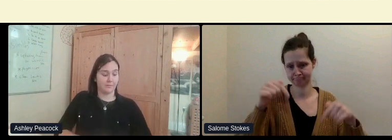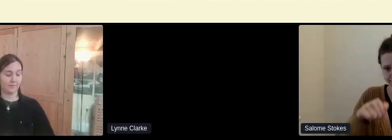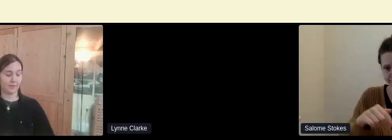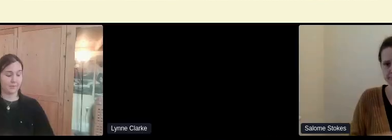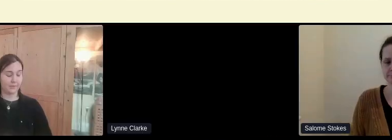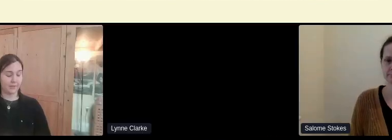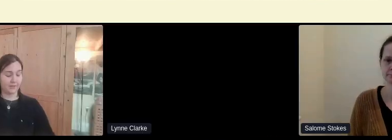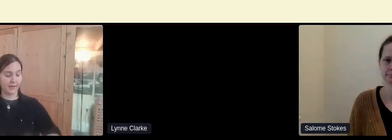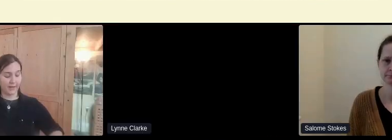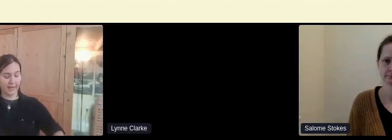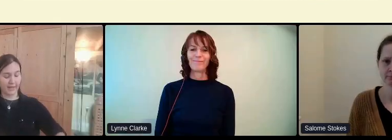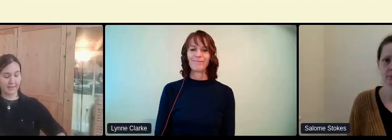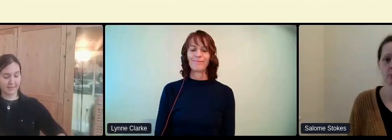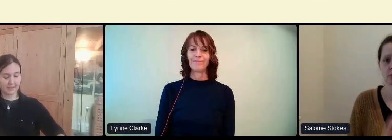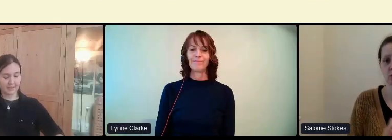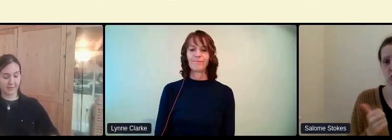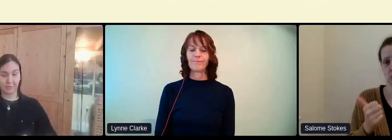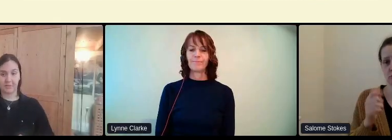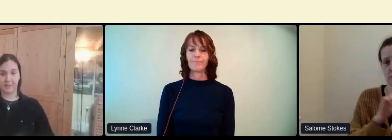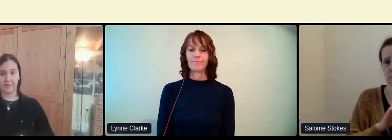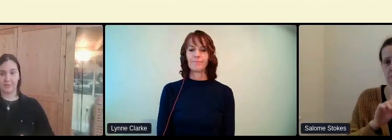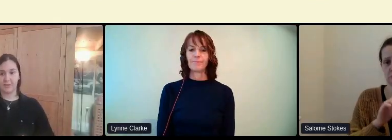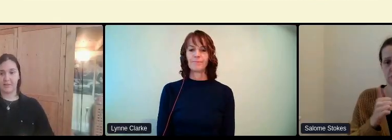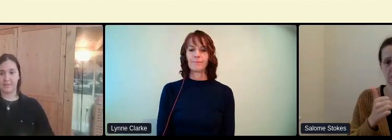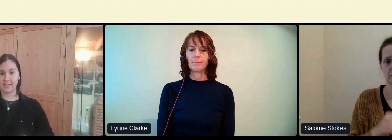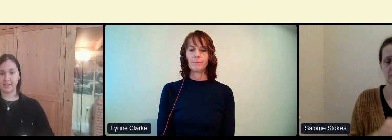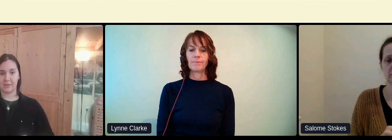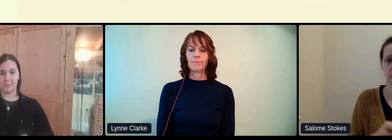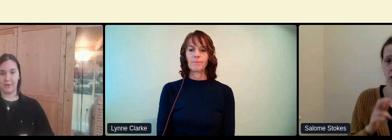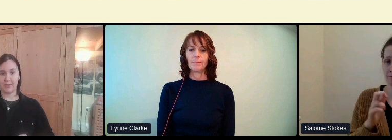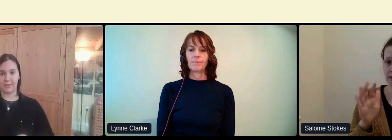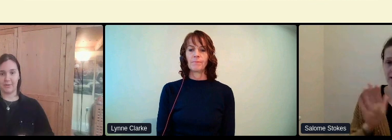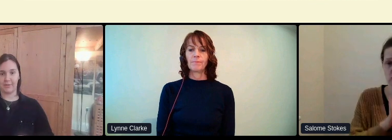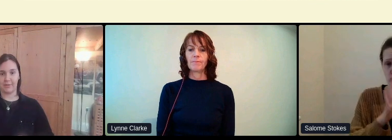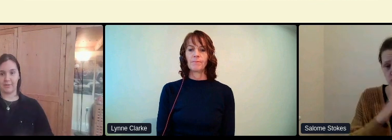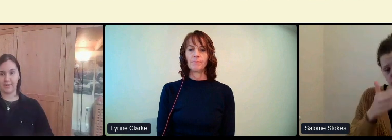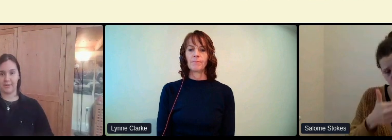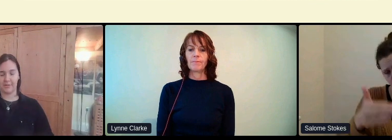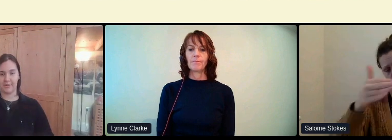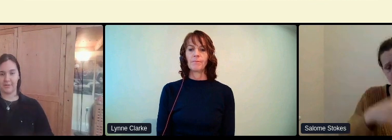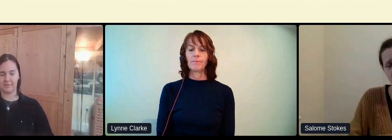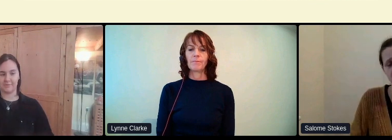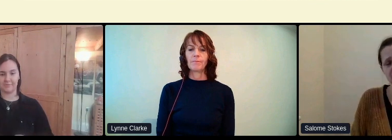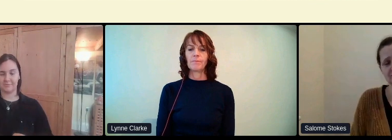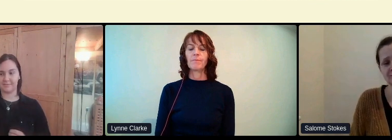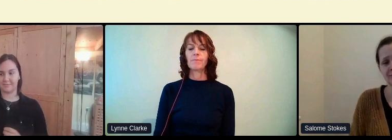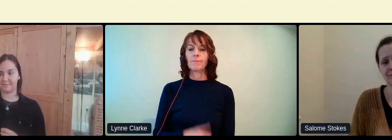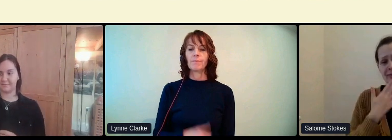It's been really great and hopefully you enjoy the rest of TechShare Pro. Thanks guys! [ELECTRONIC BUZZ]